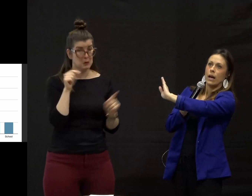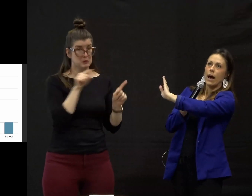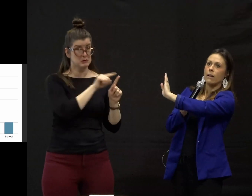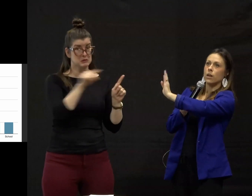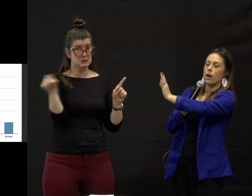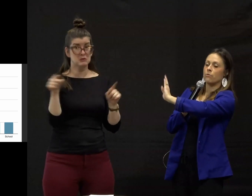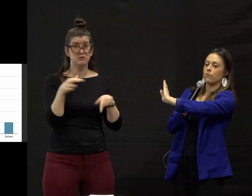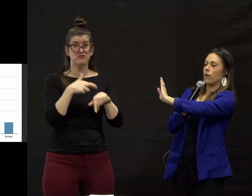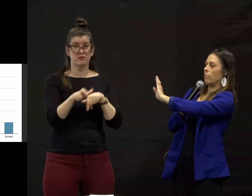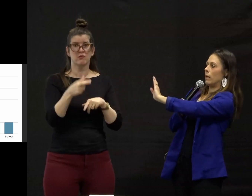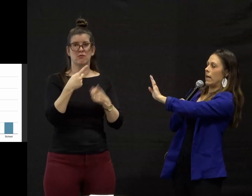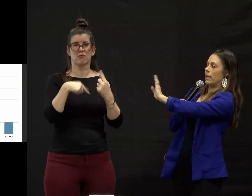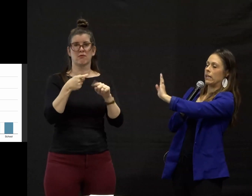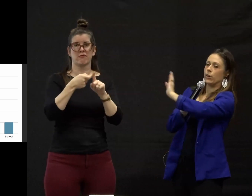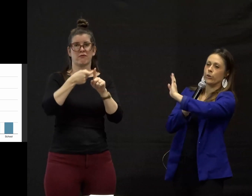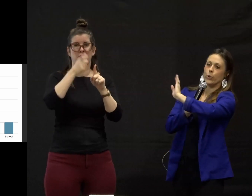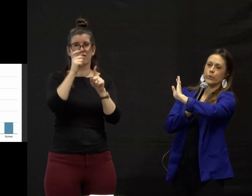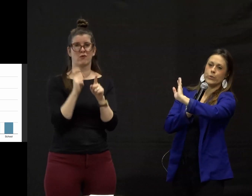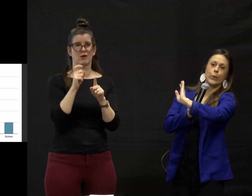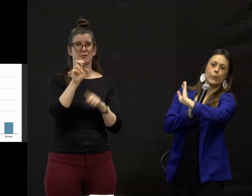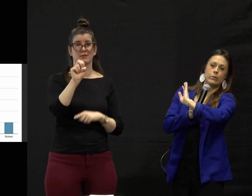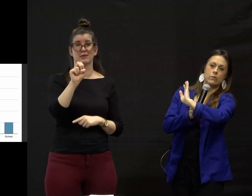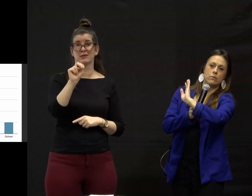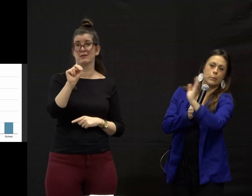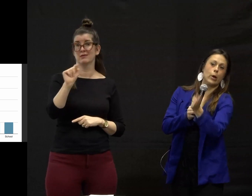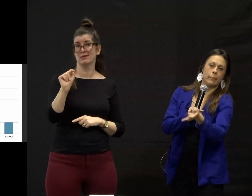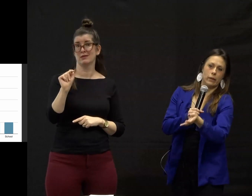have come from an ear, nose, throat department.